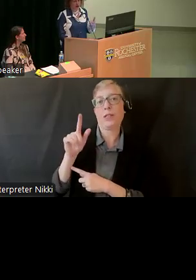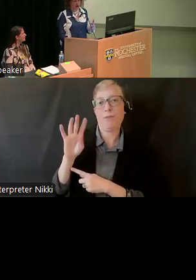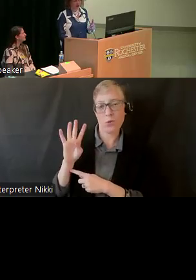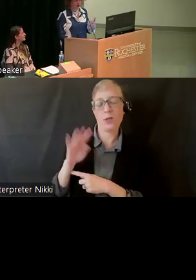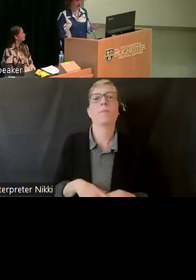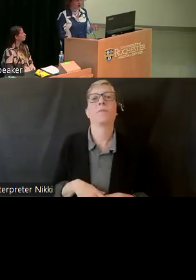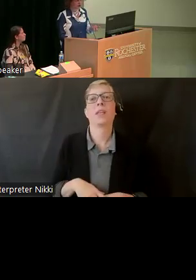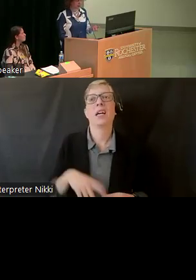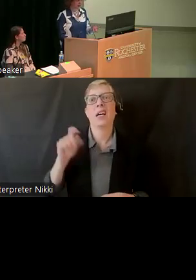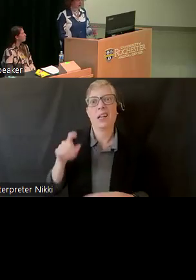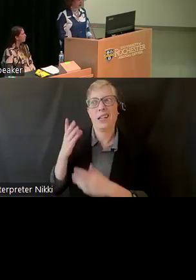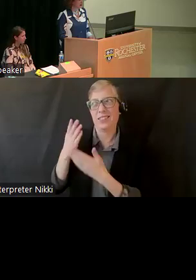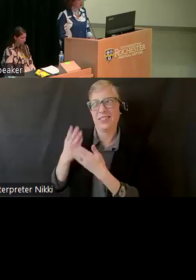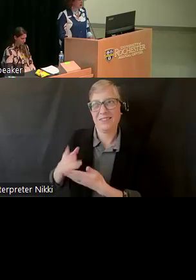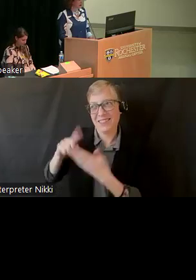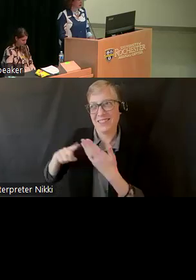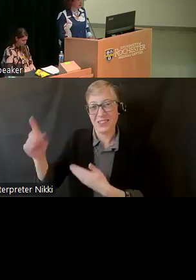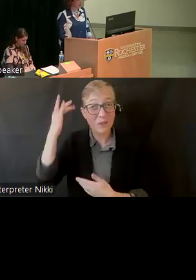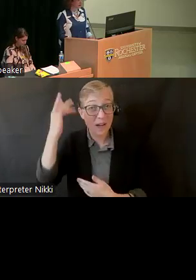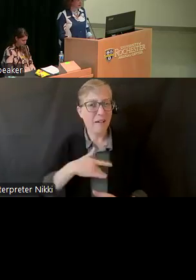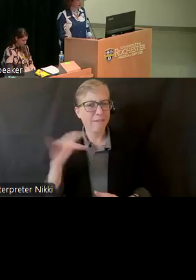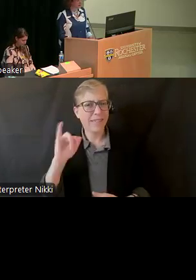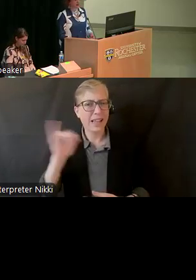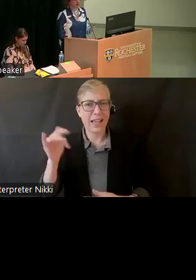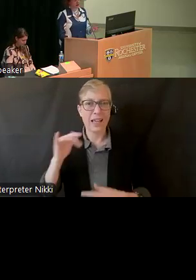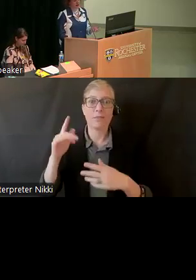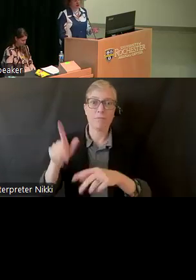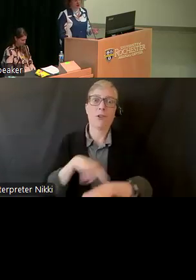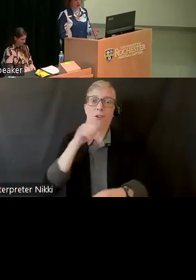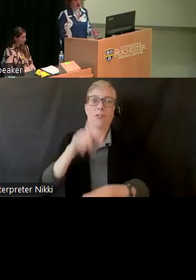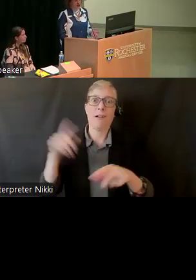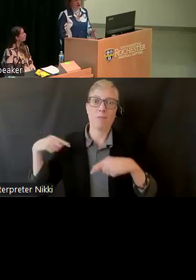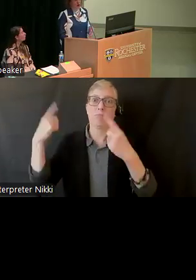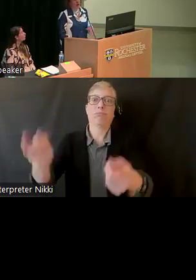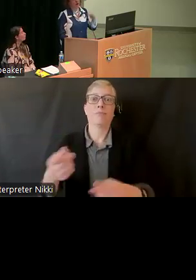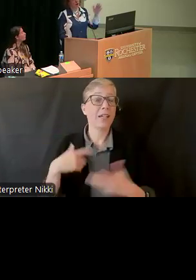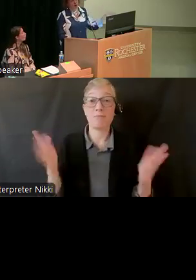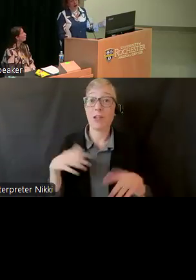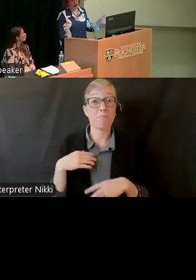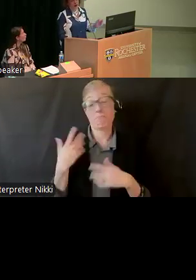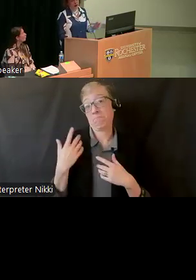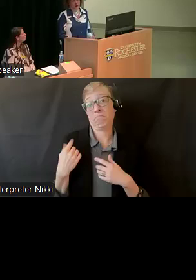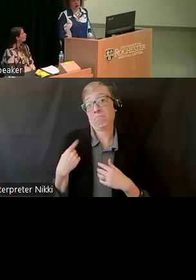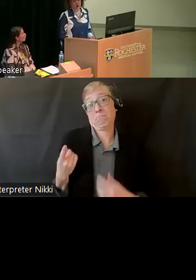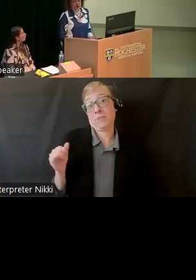been doing this for a long time um but it's it's been since January but before that I was a wellu